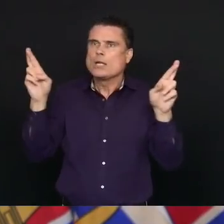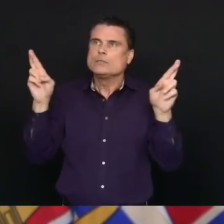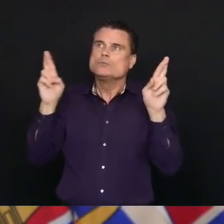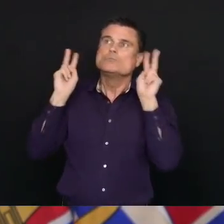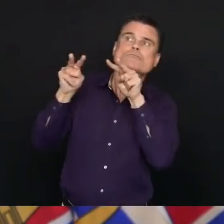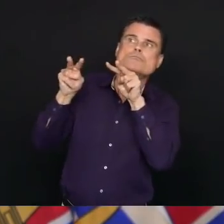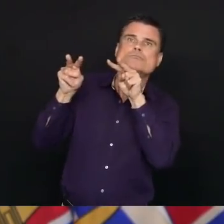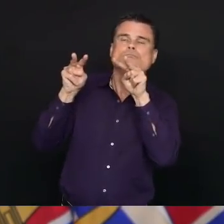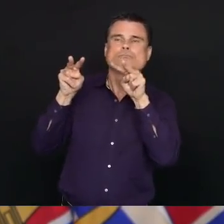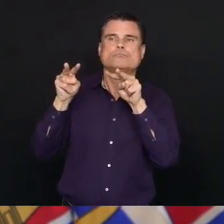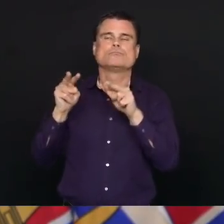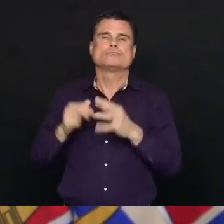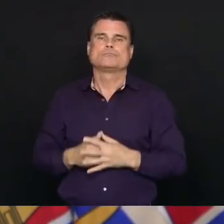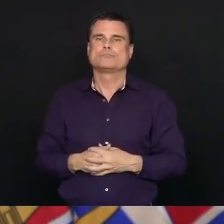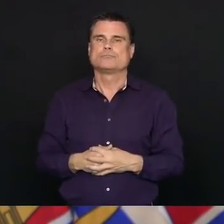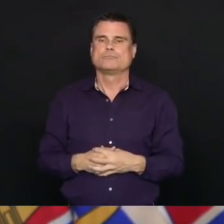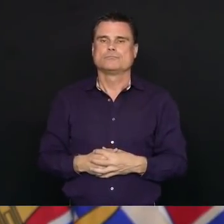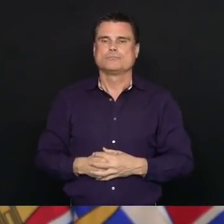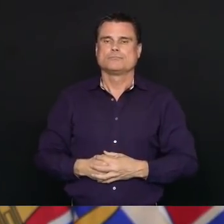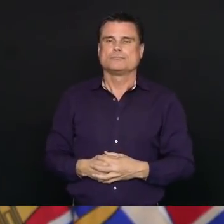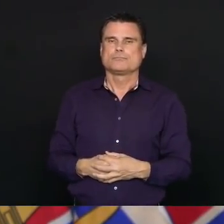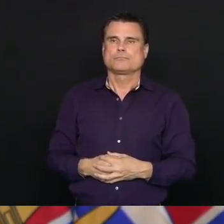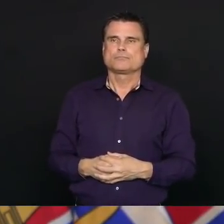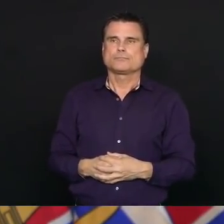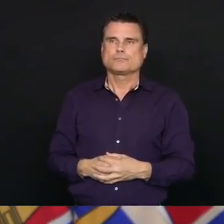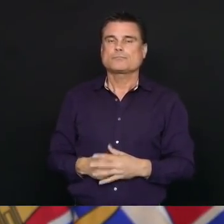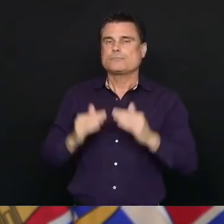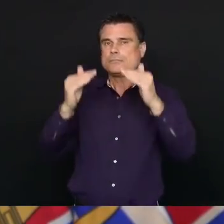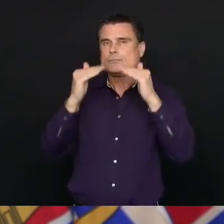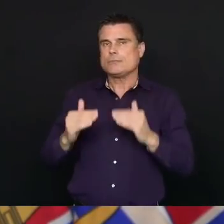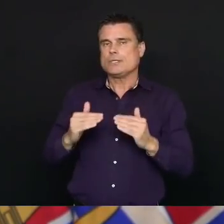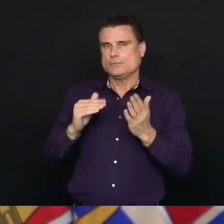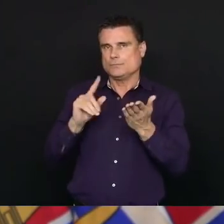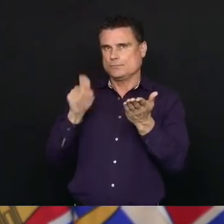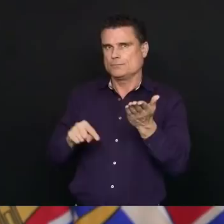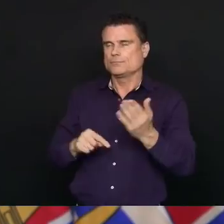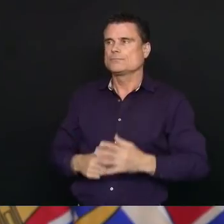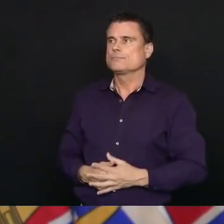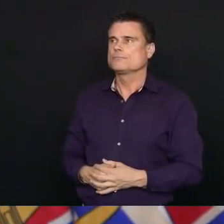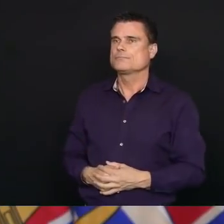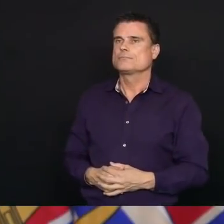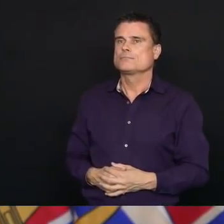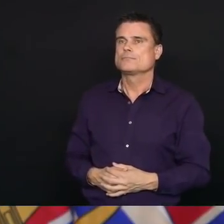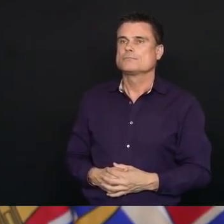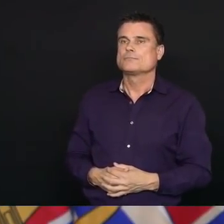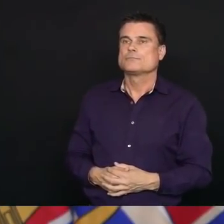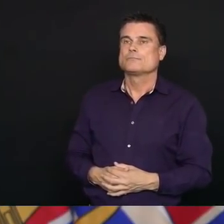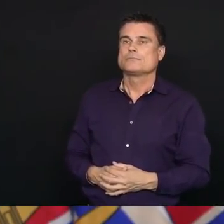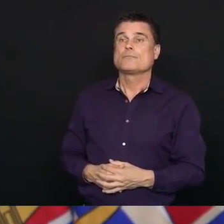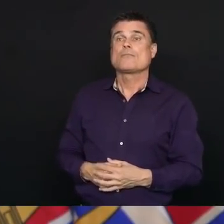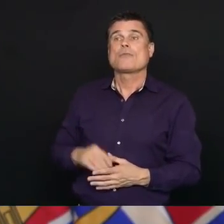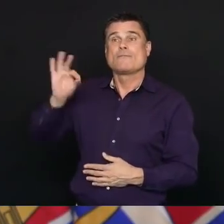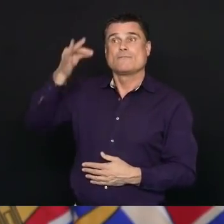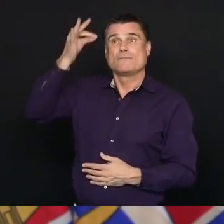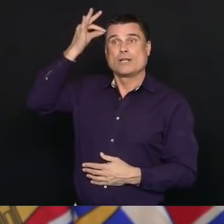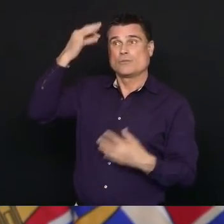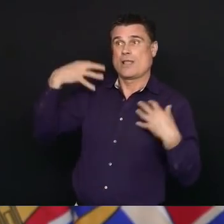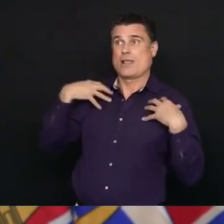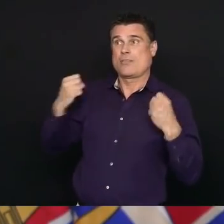province that this is affecting. You TV. Thank you for taking my question. Now that Doctor Tam is presented modeling